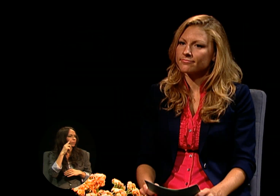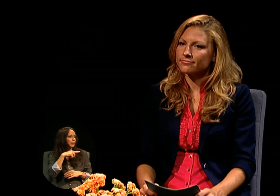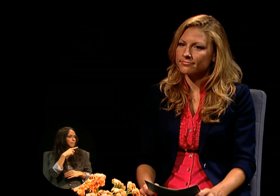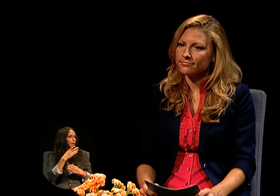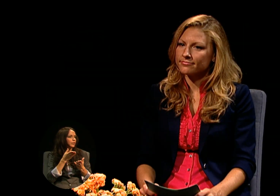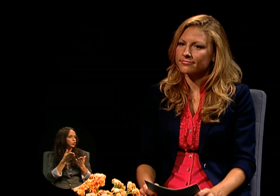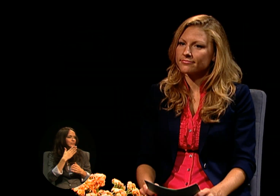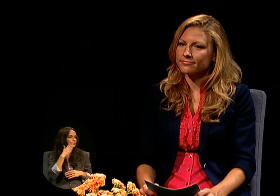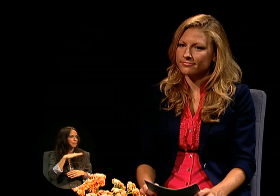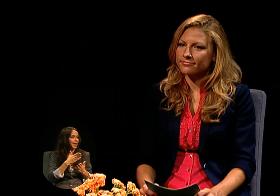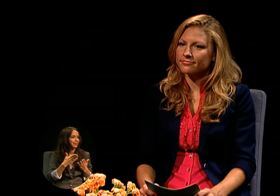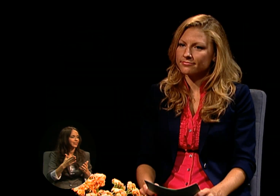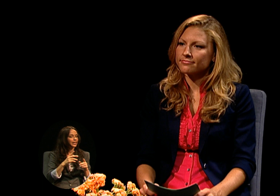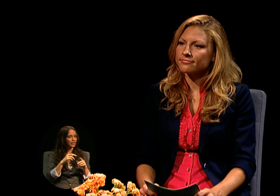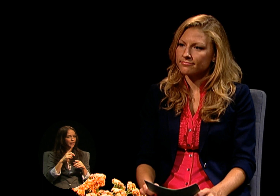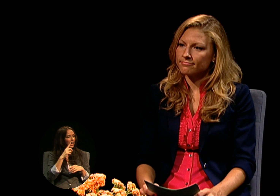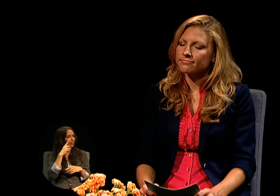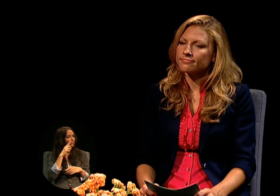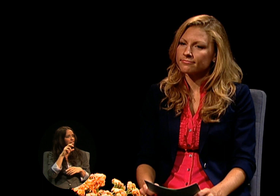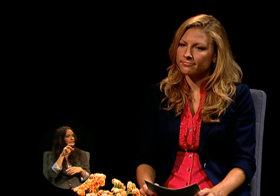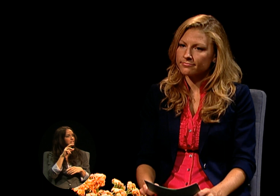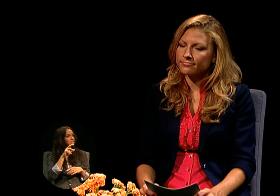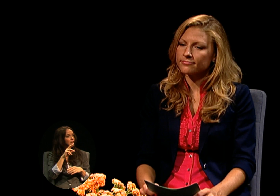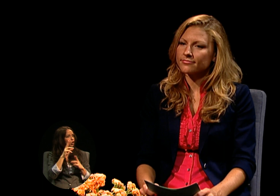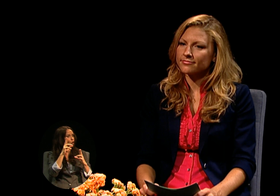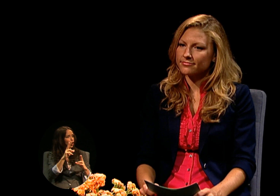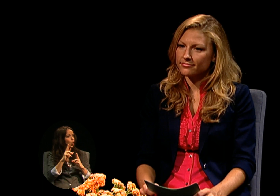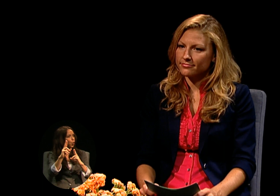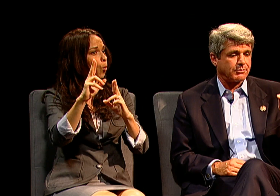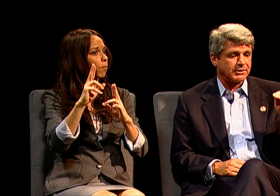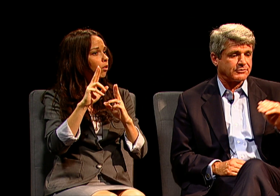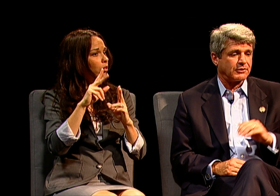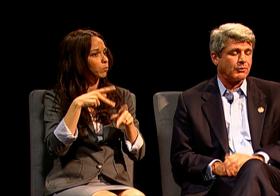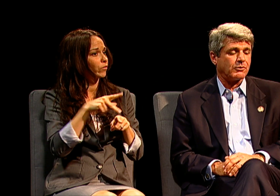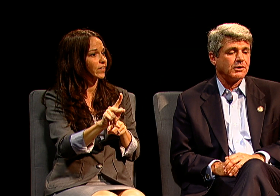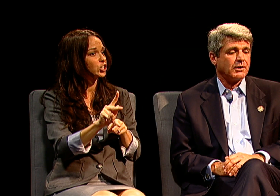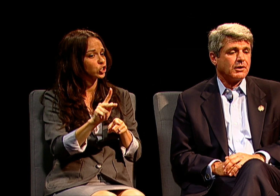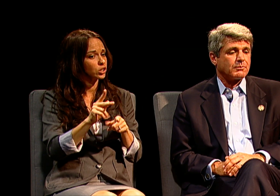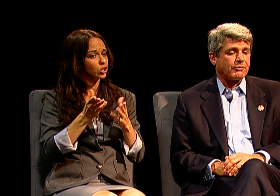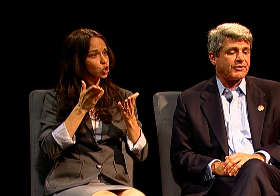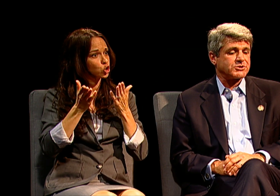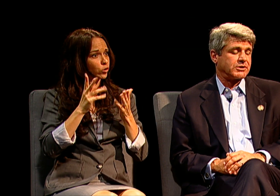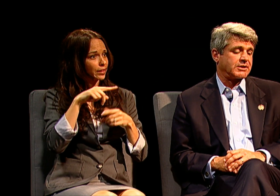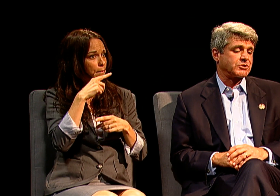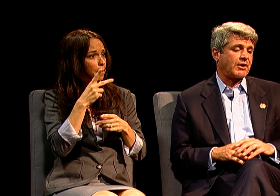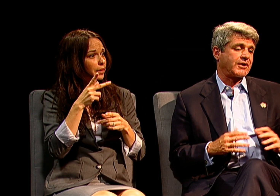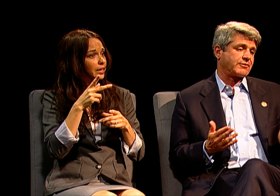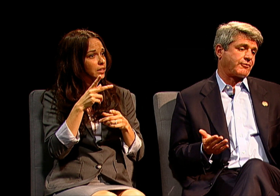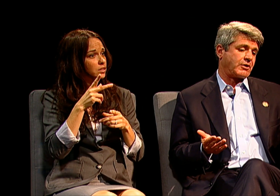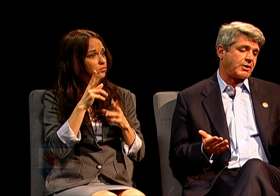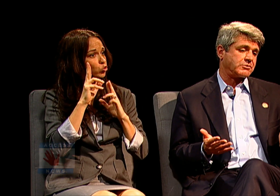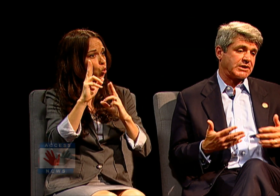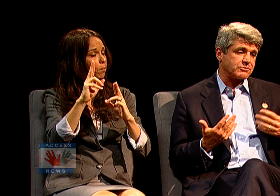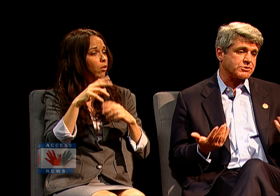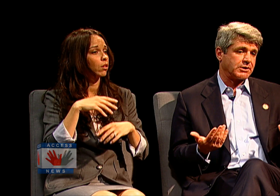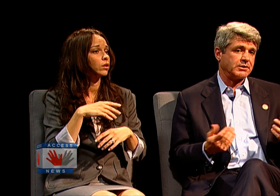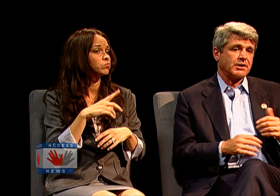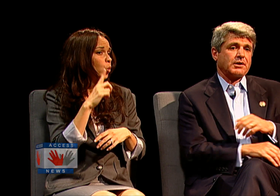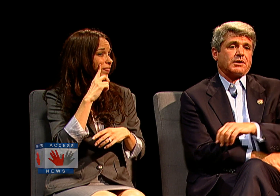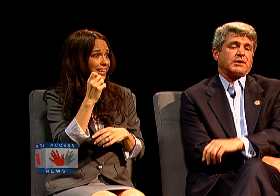BUT I THINK IT'S A NOBLE PROFESSION. I STILL BELIEVE THAT, BY SERVING THE PUBLIC-- IT'S A NOBLE PROFESSION. AND SO I THINK FOR ANYBODY WHO'S INTERESTED